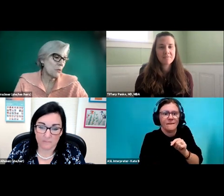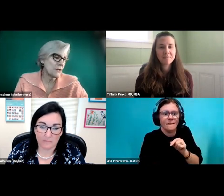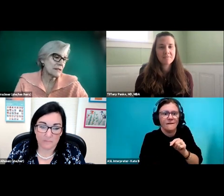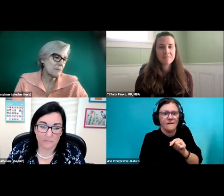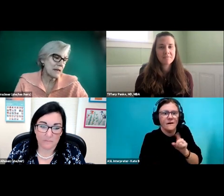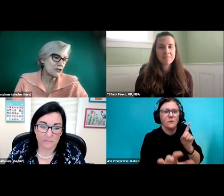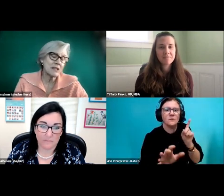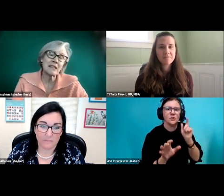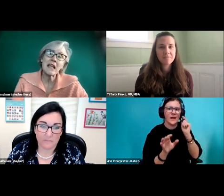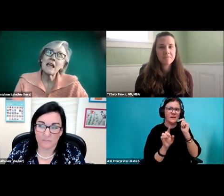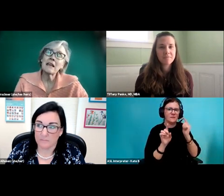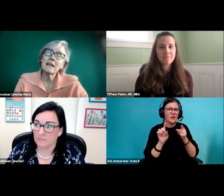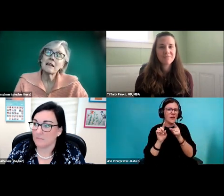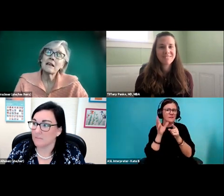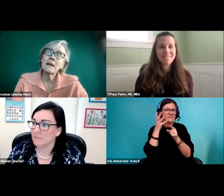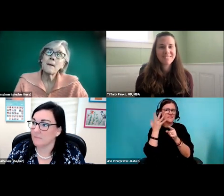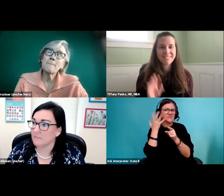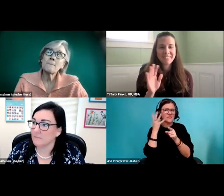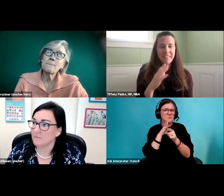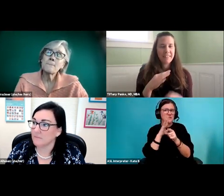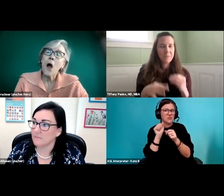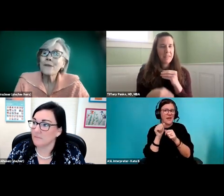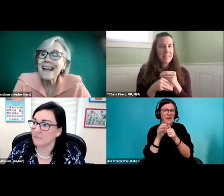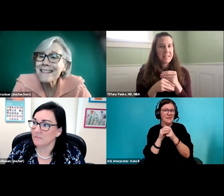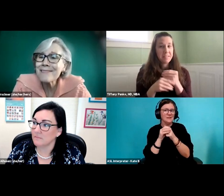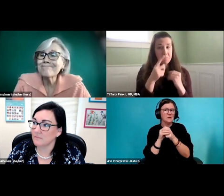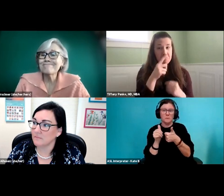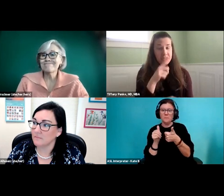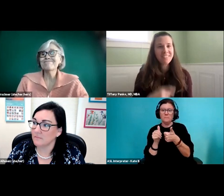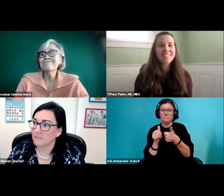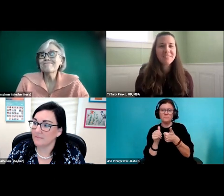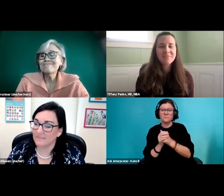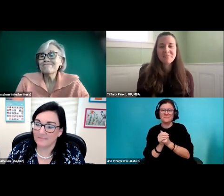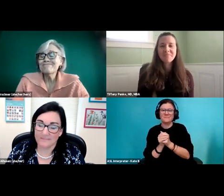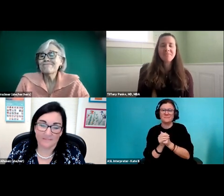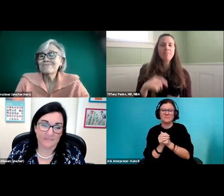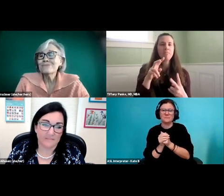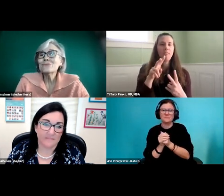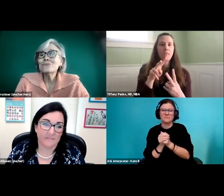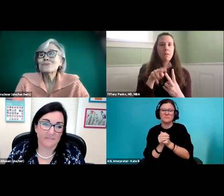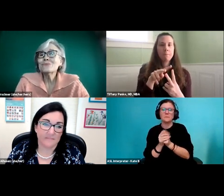want to mention [DR. TIFFANY PANKO:] Could I add? This is Tiffany speaking. If I could just add very